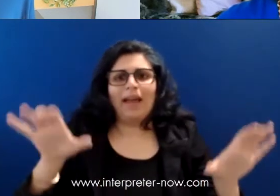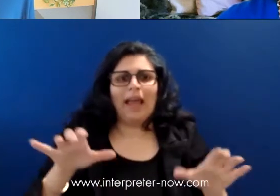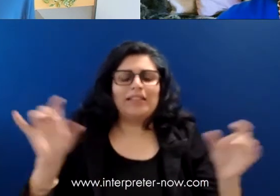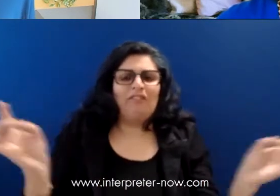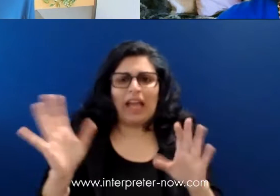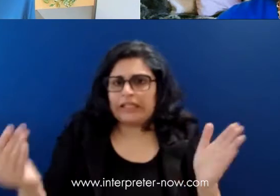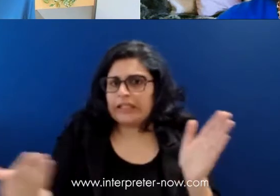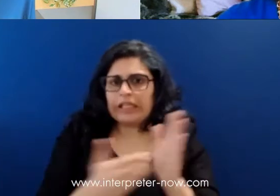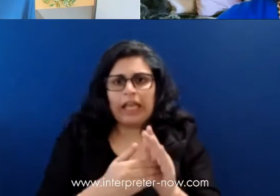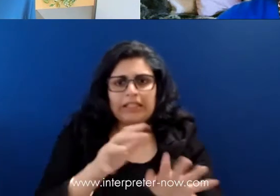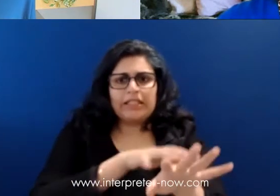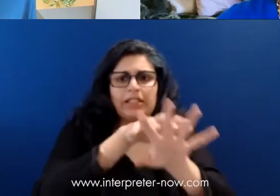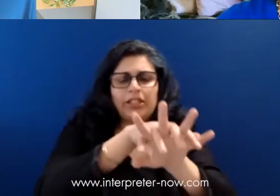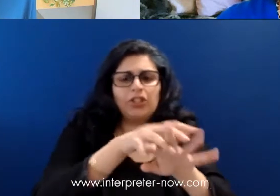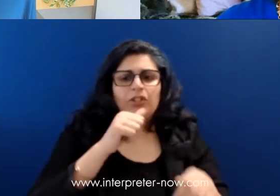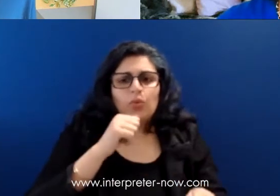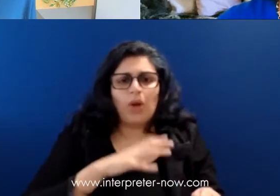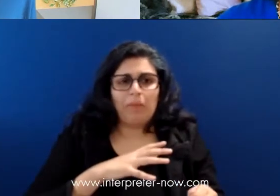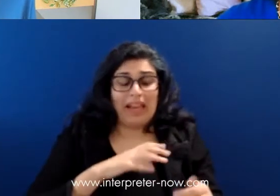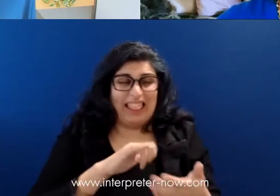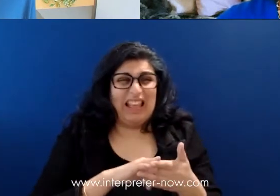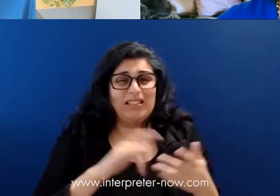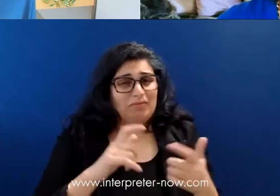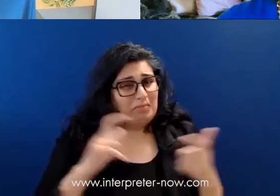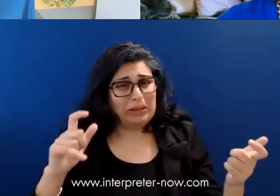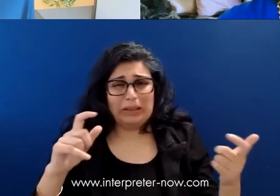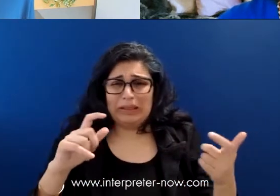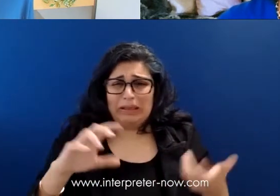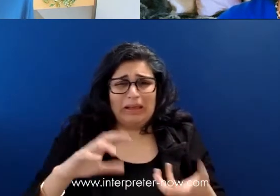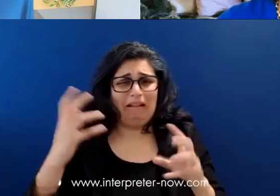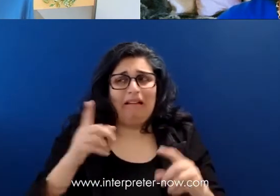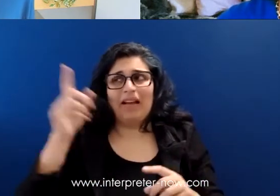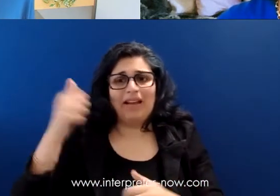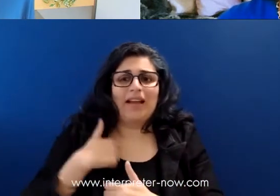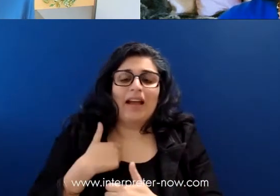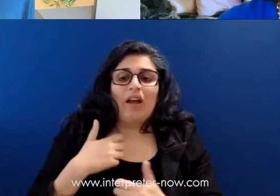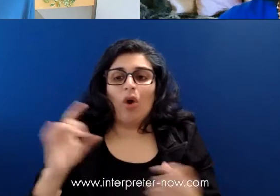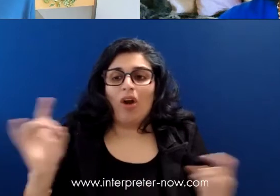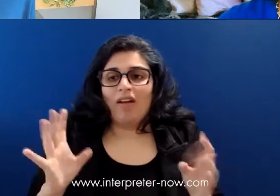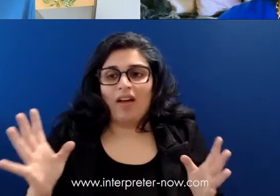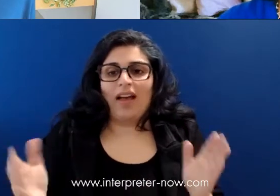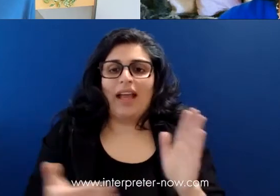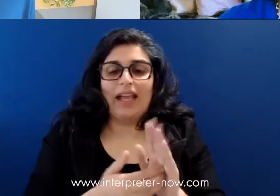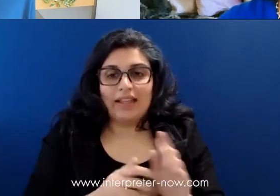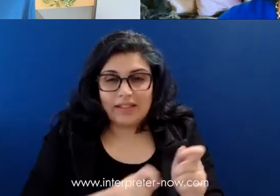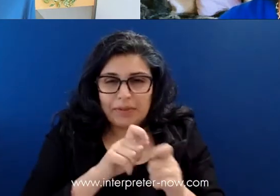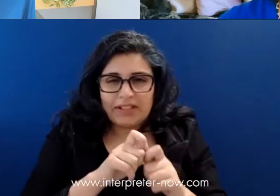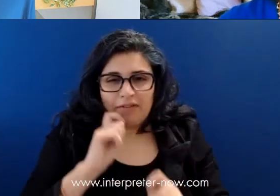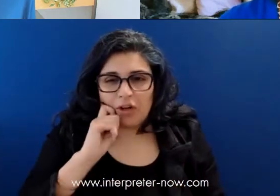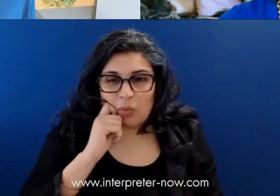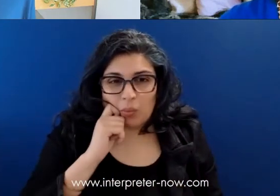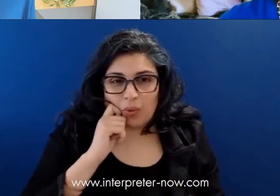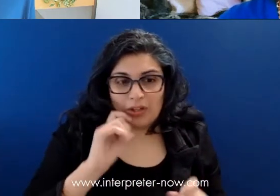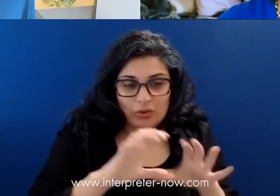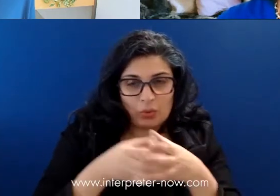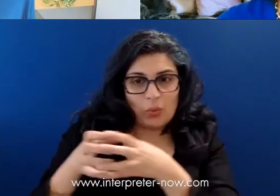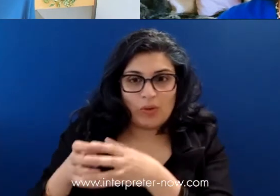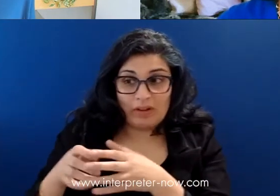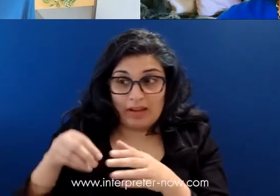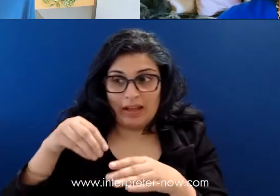a crisis in Canada, or the violence against various racialized people in the US, and particularly